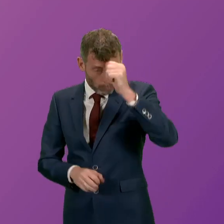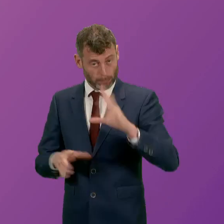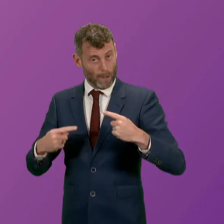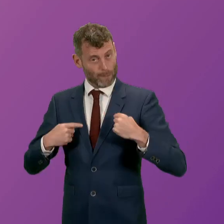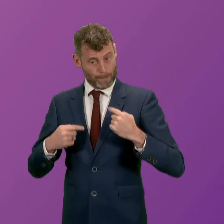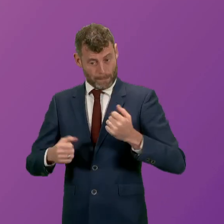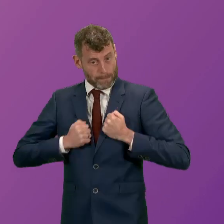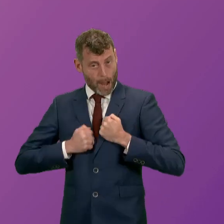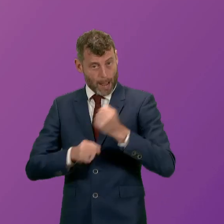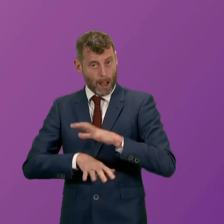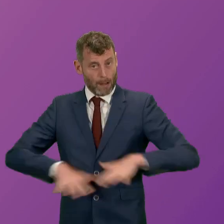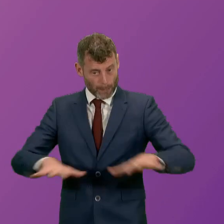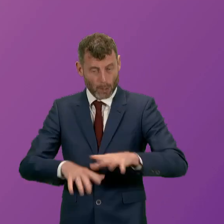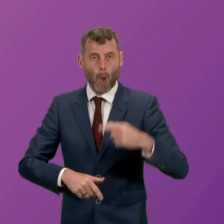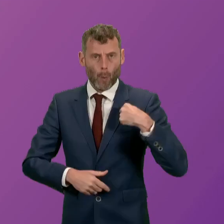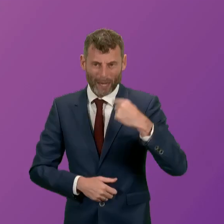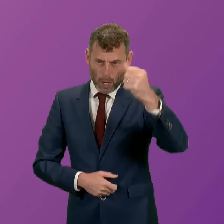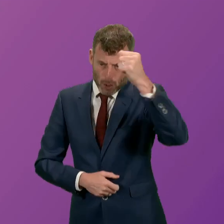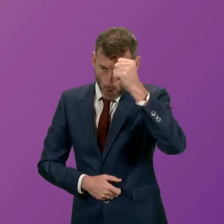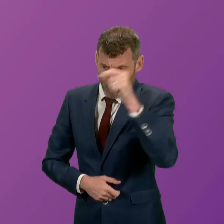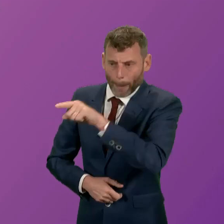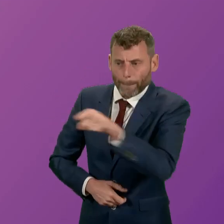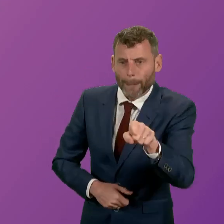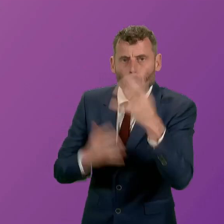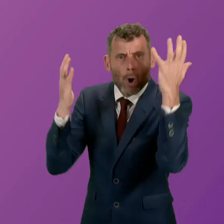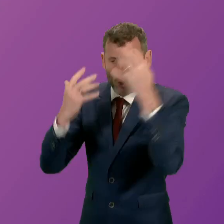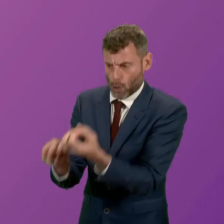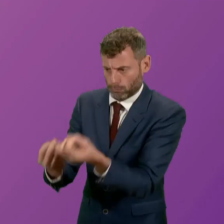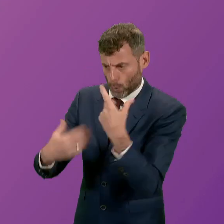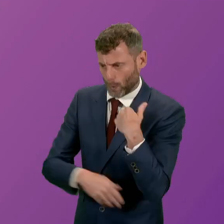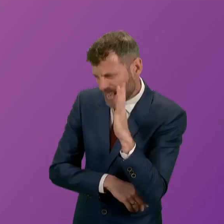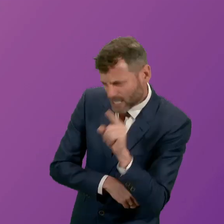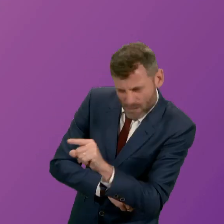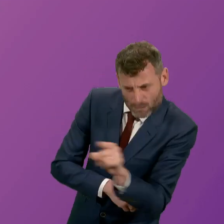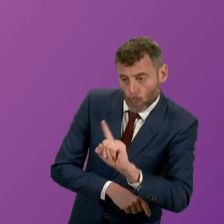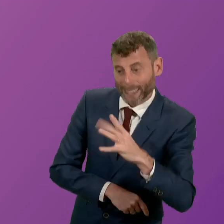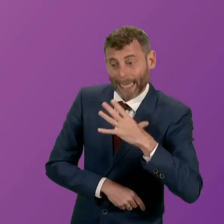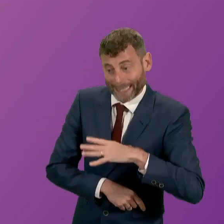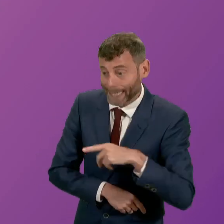delivering on the issues that are of concern to them. That is partly about improving access